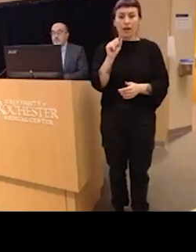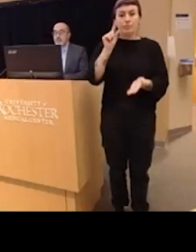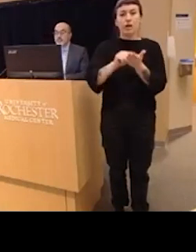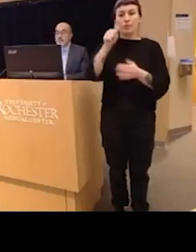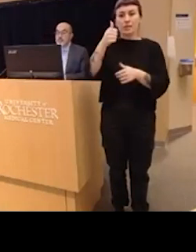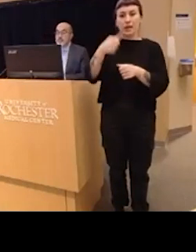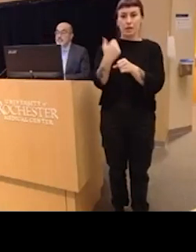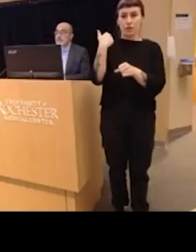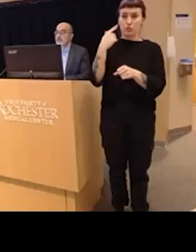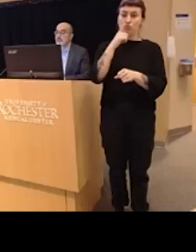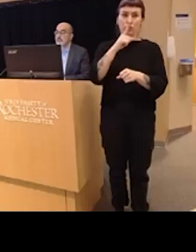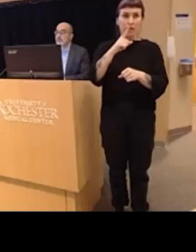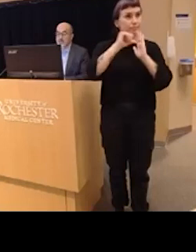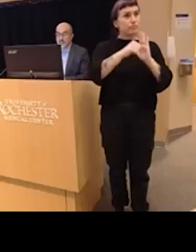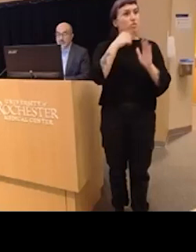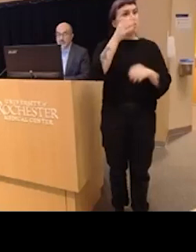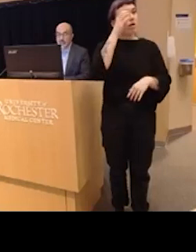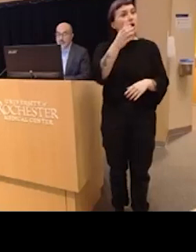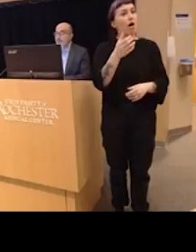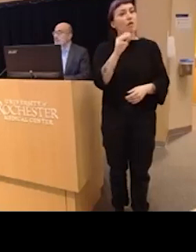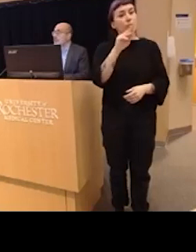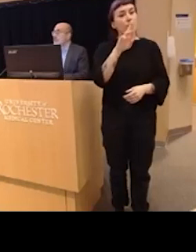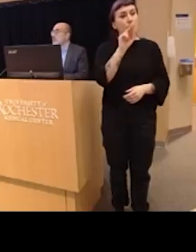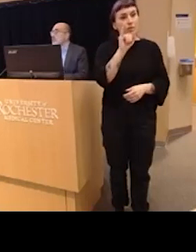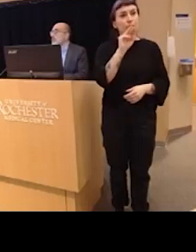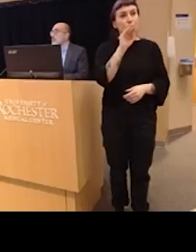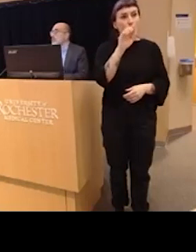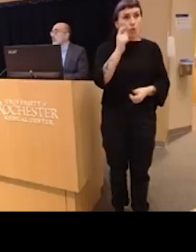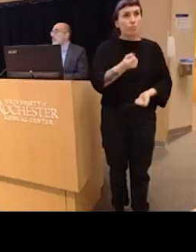really illustrates this concept of importance of multimodal care he took patients uh who had